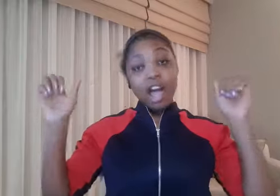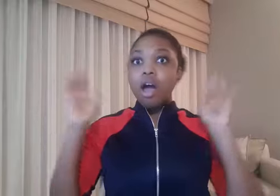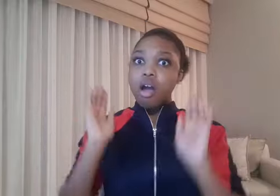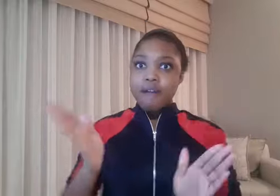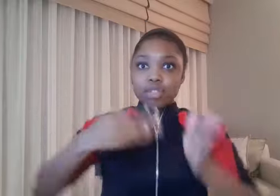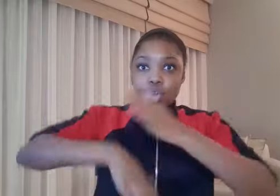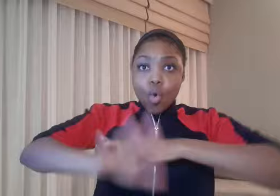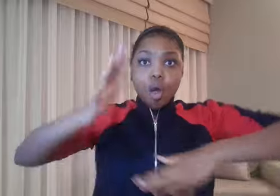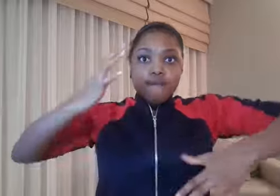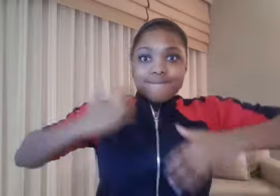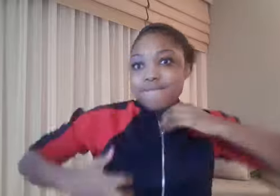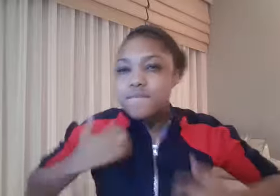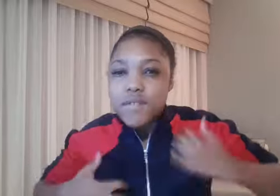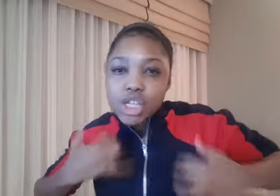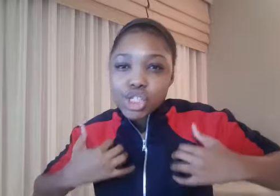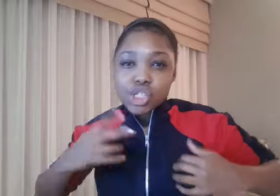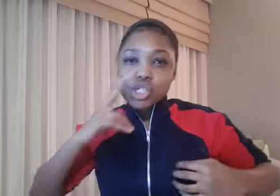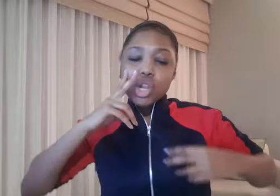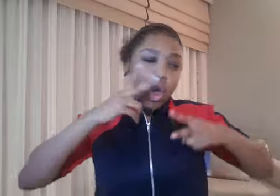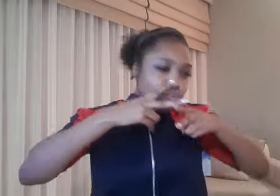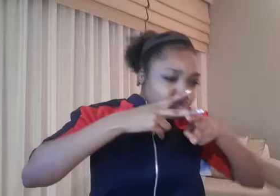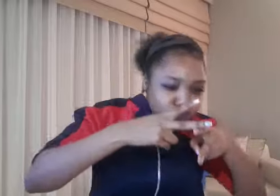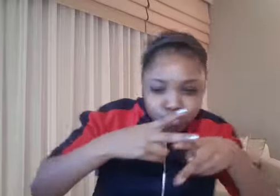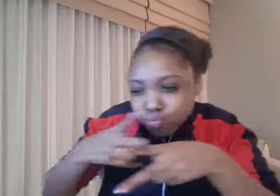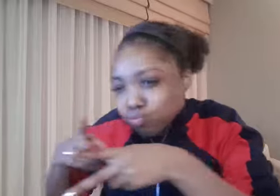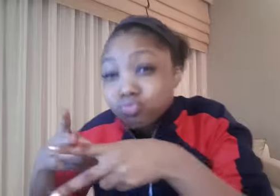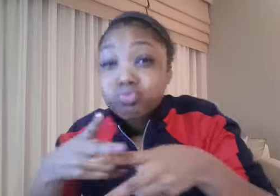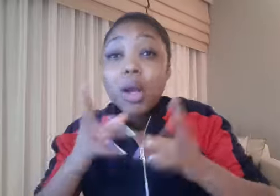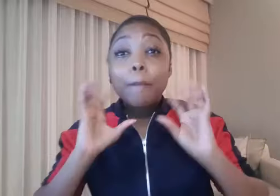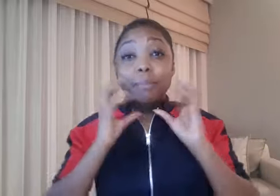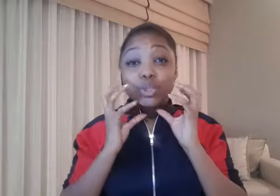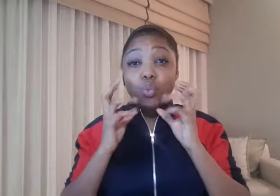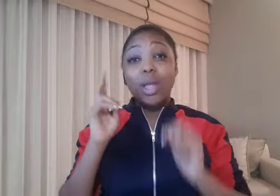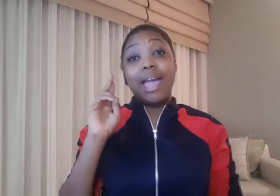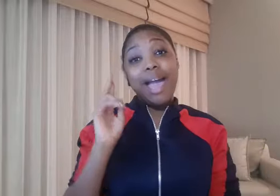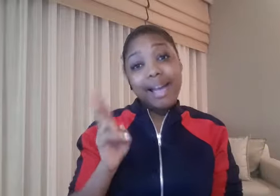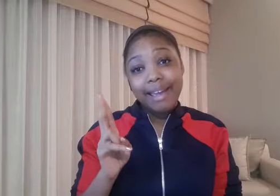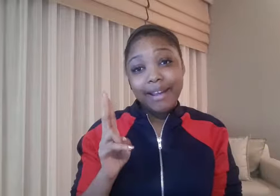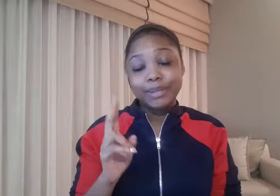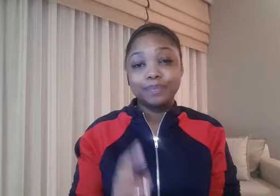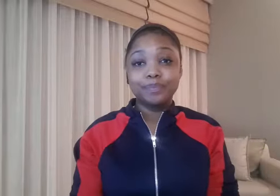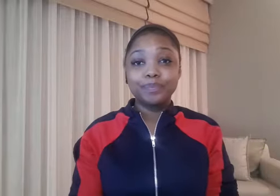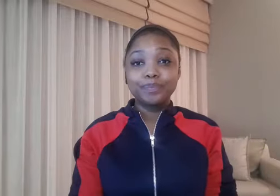have to go on an adventure to try and find Mr Twiggy again